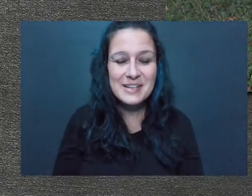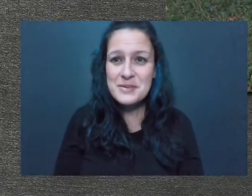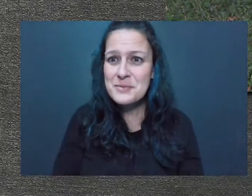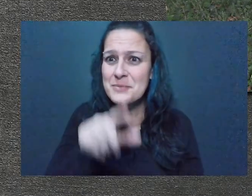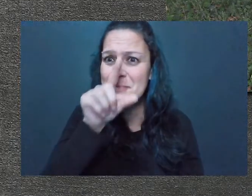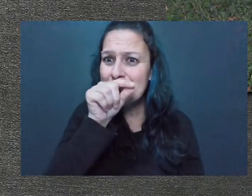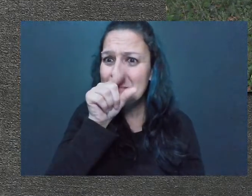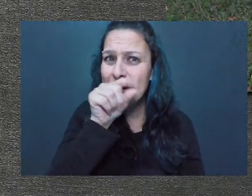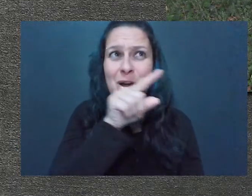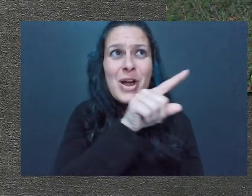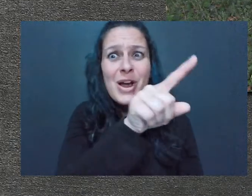It's the birds.